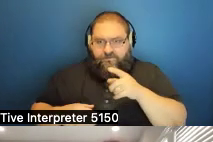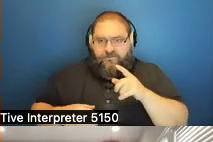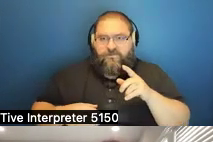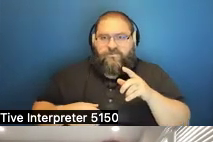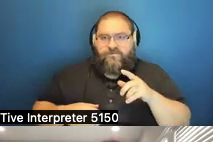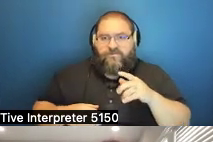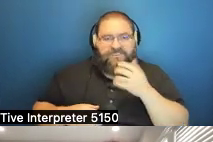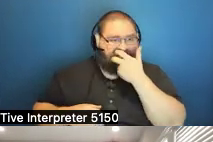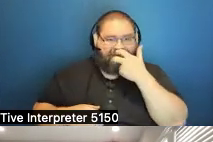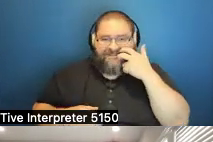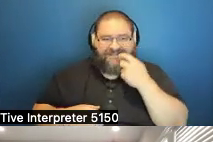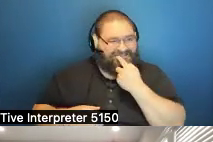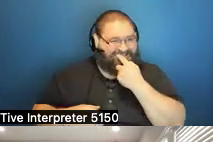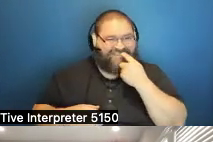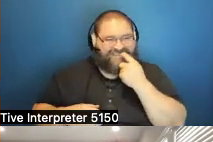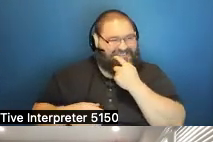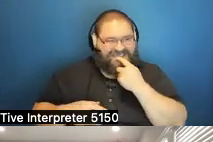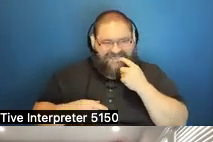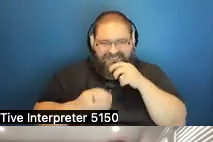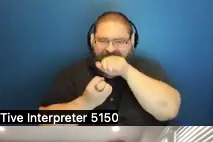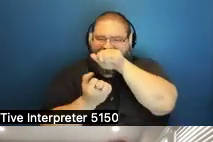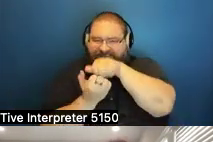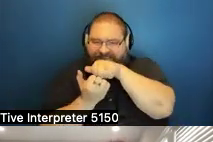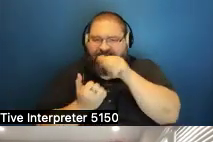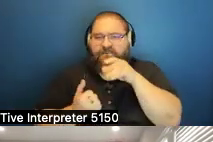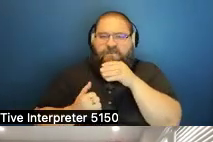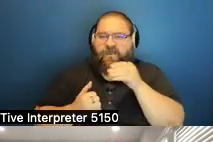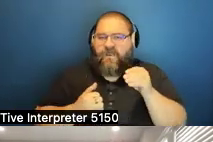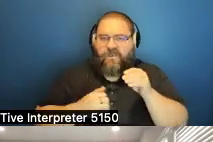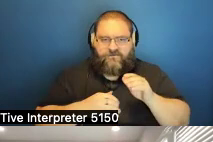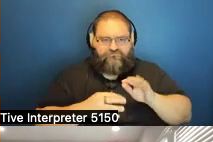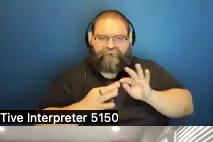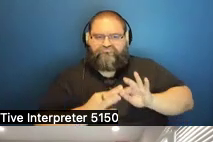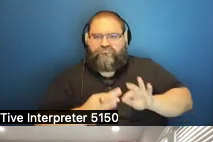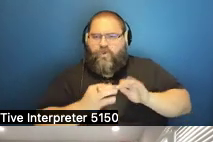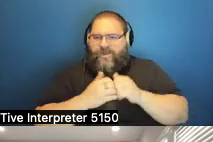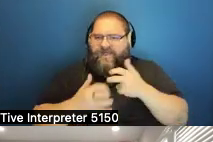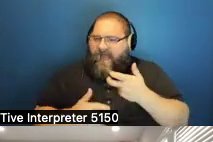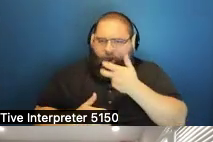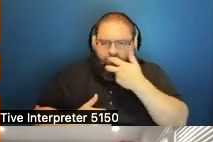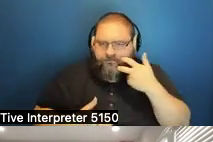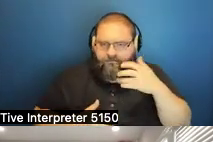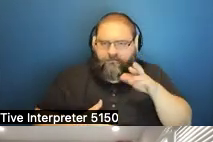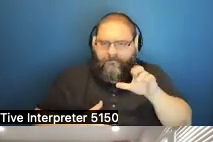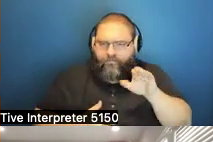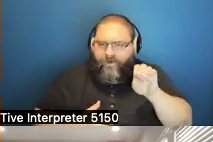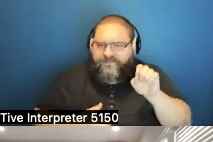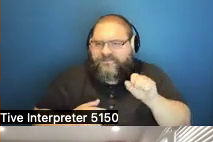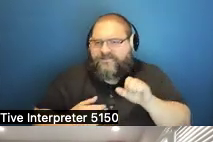teeth in optimal airway functions without 19:39:16 braces, without surgery,